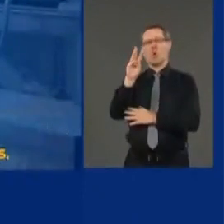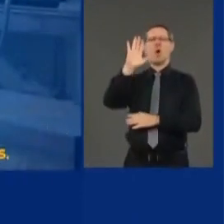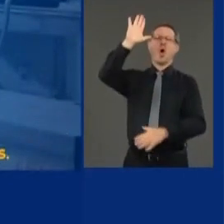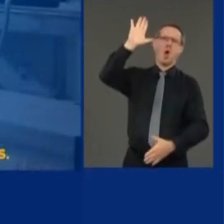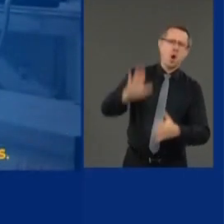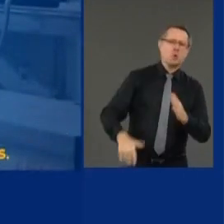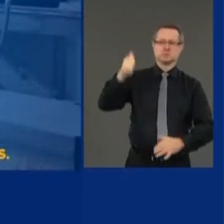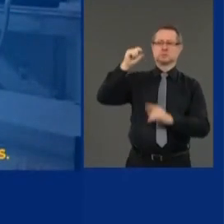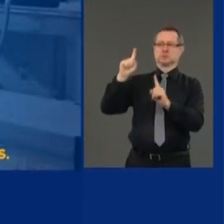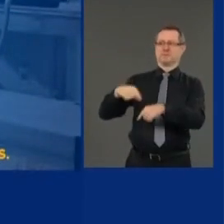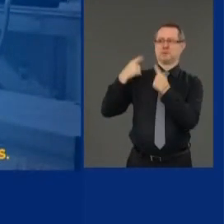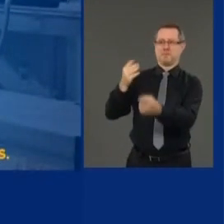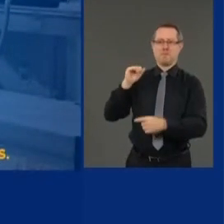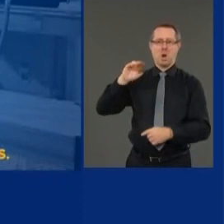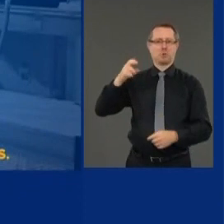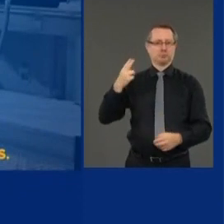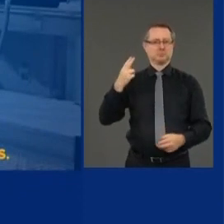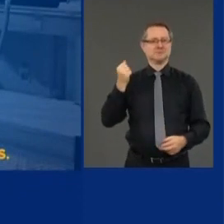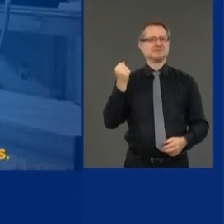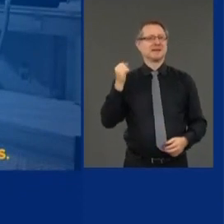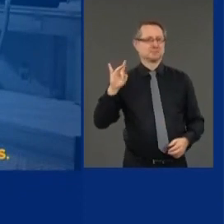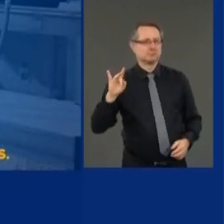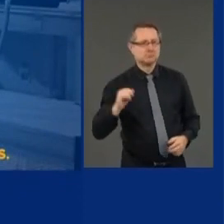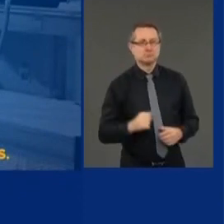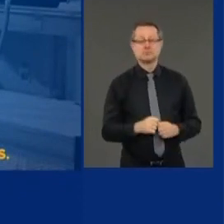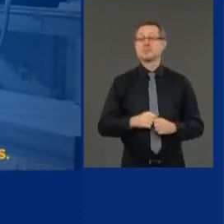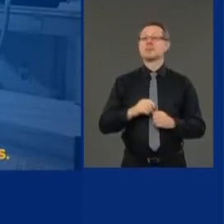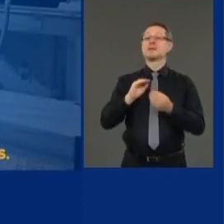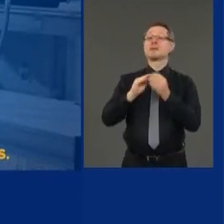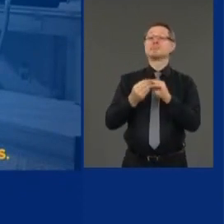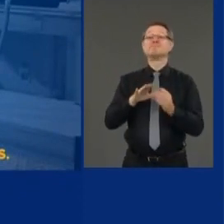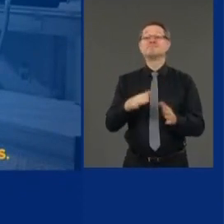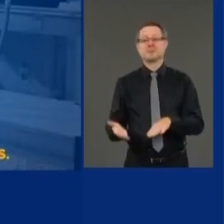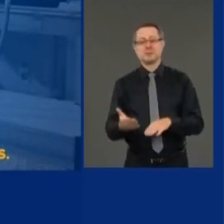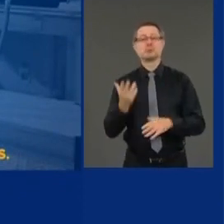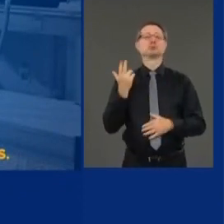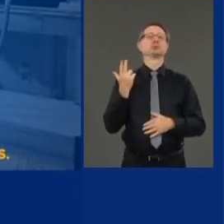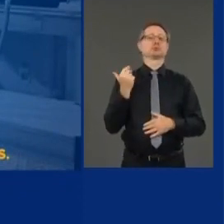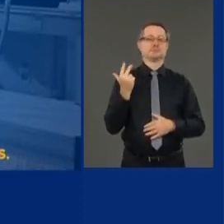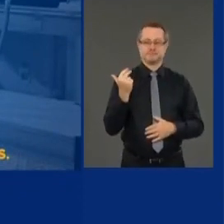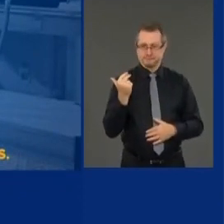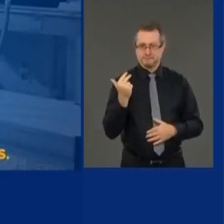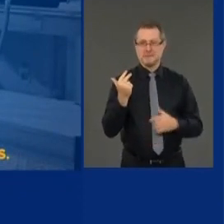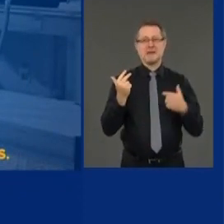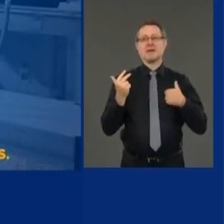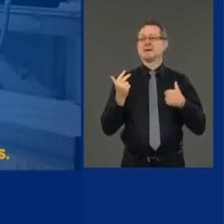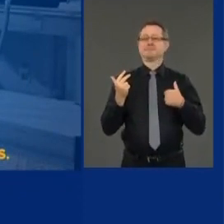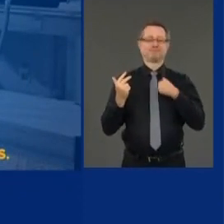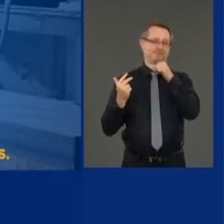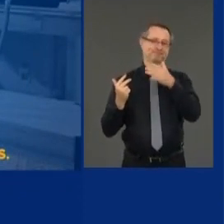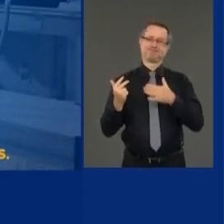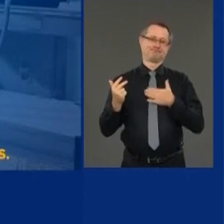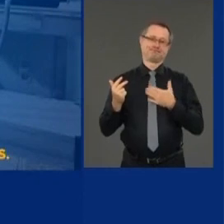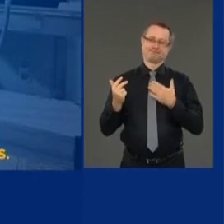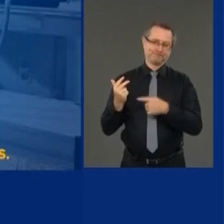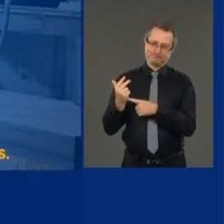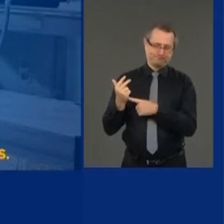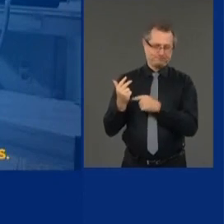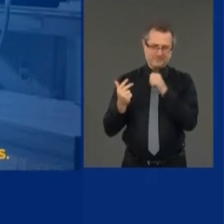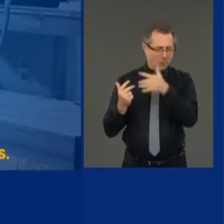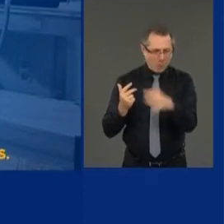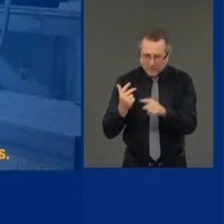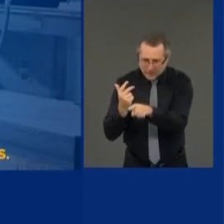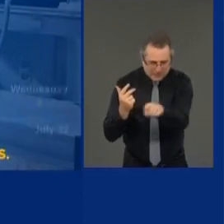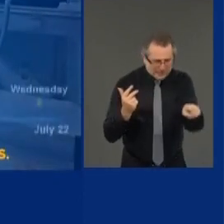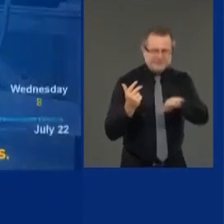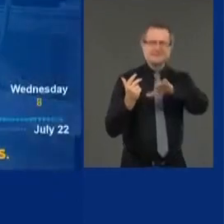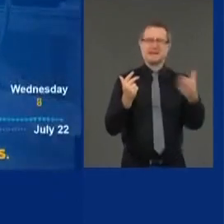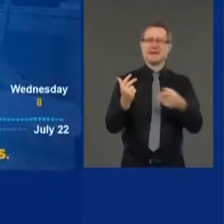706 HOSPITALIZATIONS, LOWEST